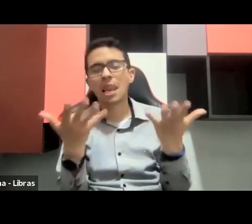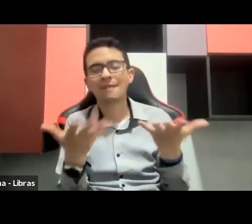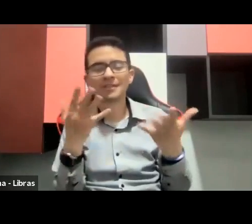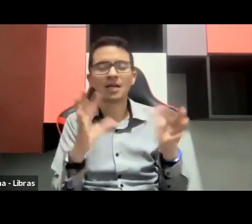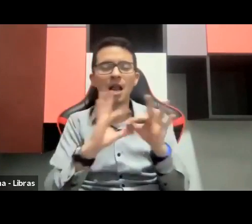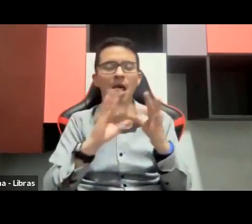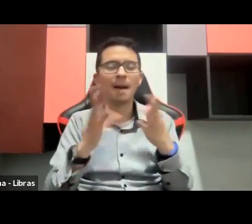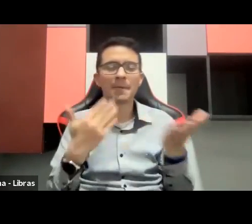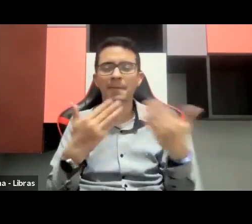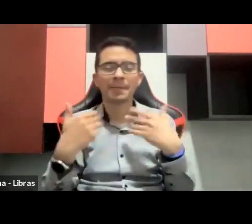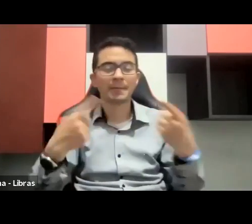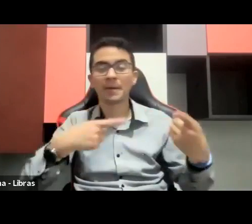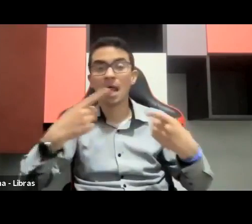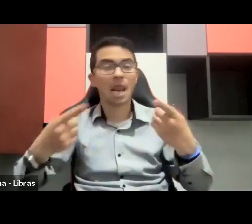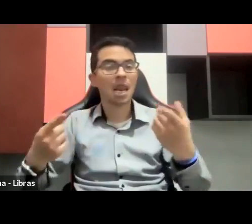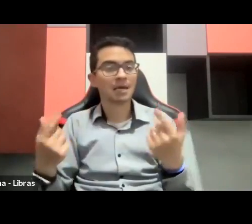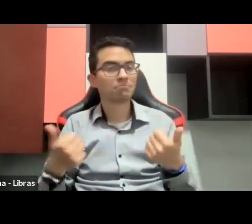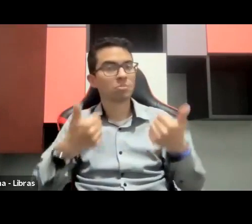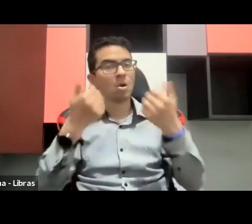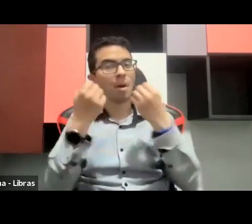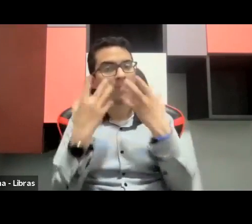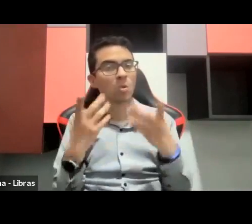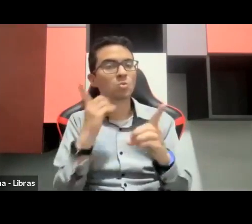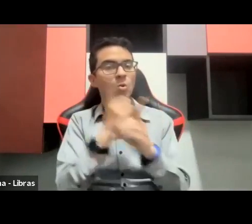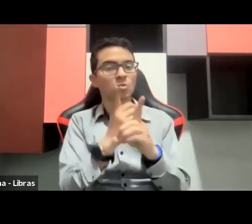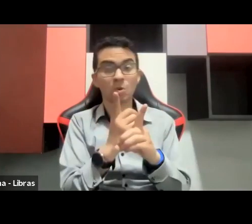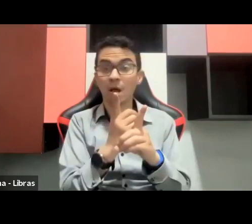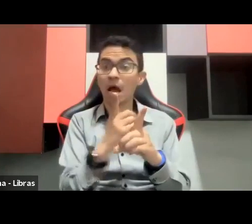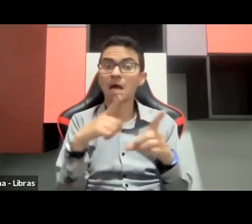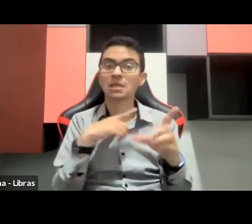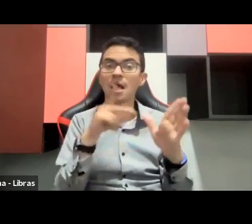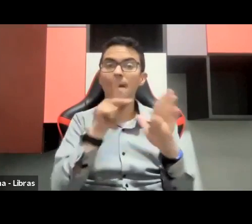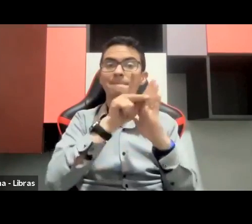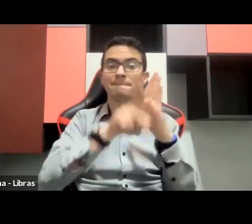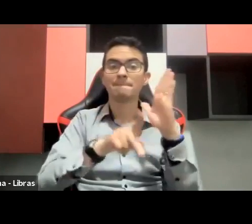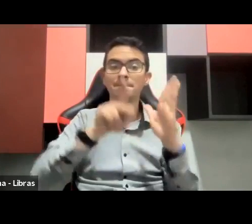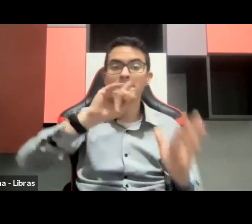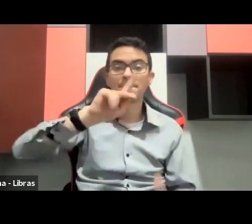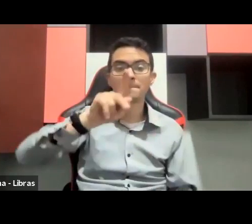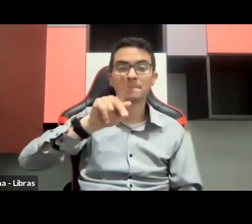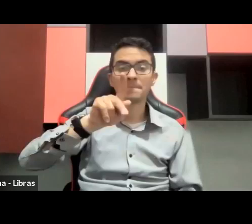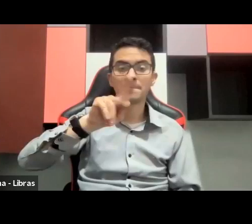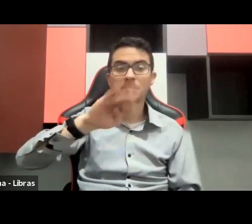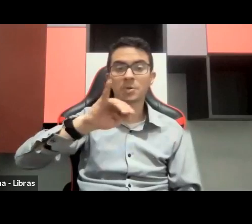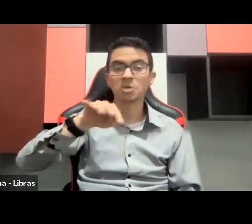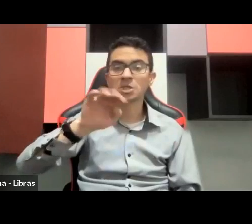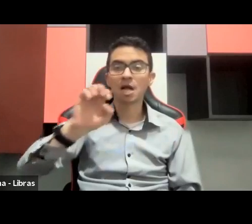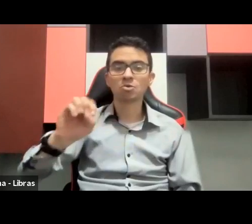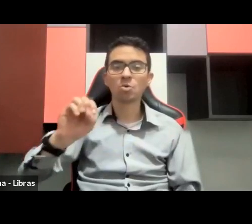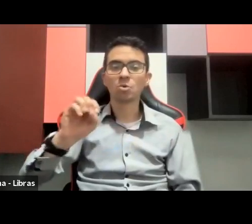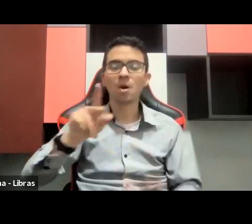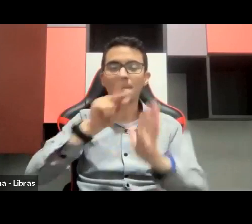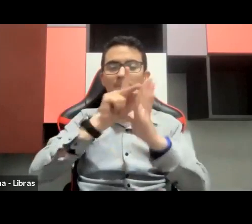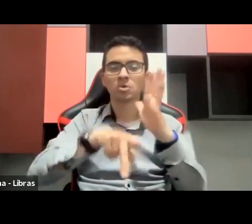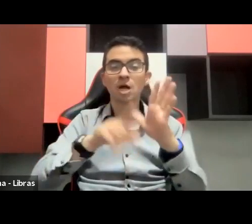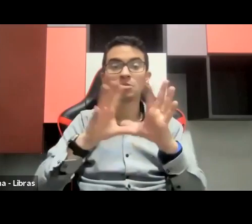itself It's a wood. So